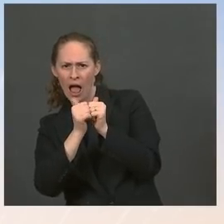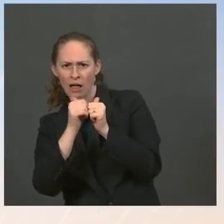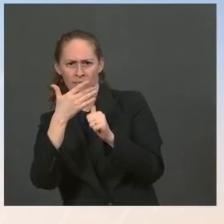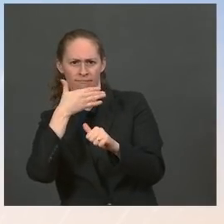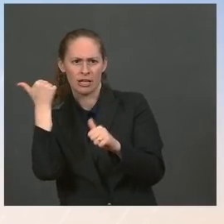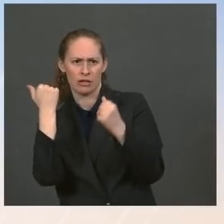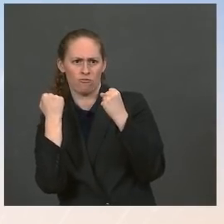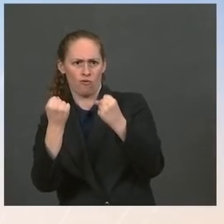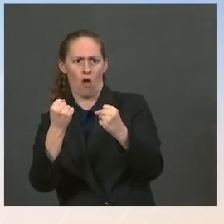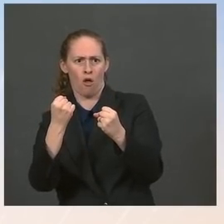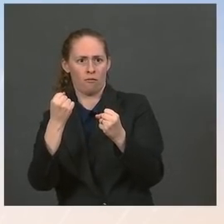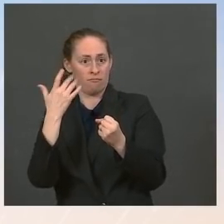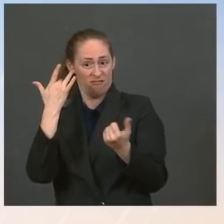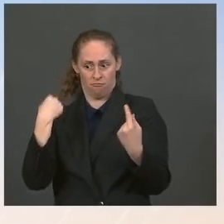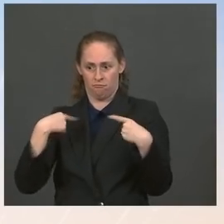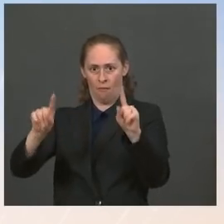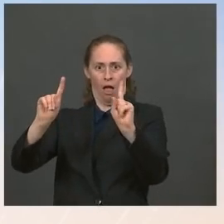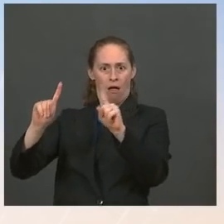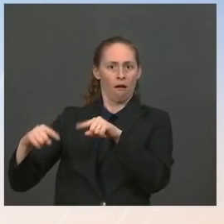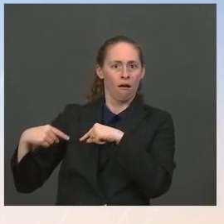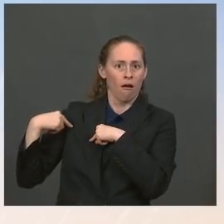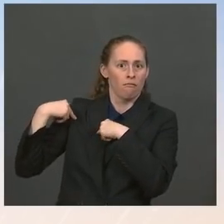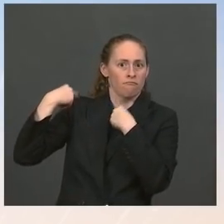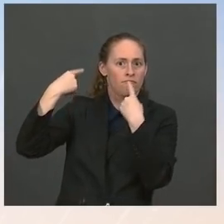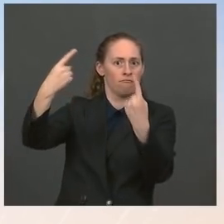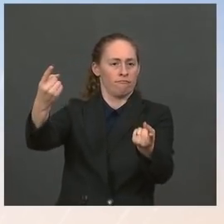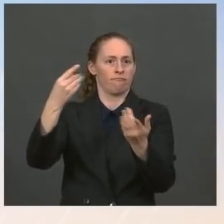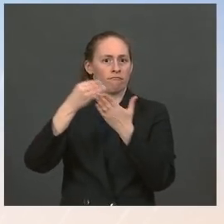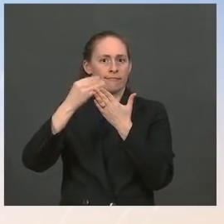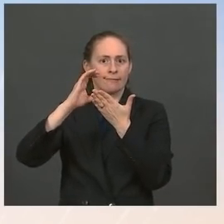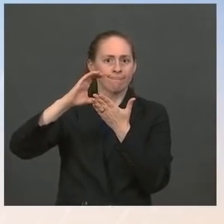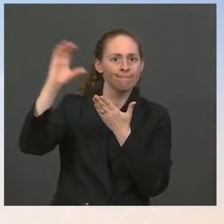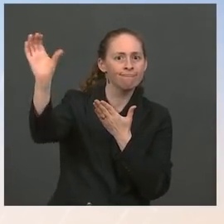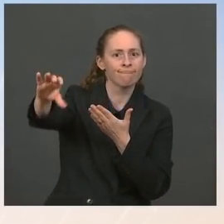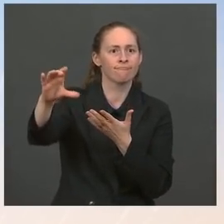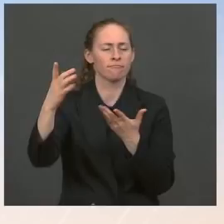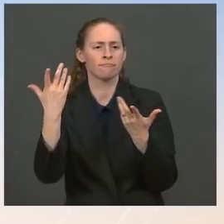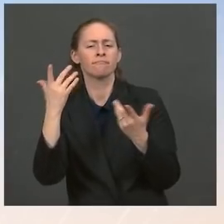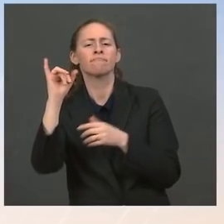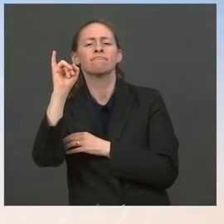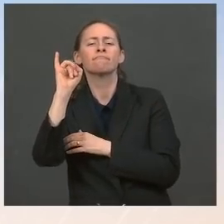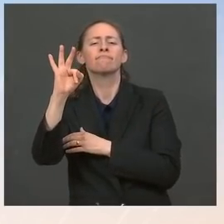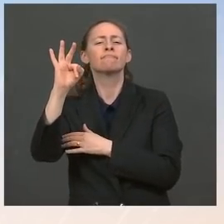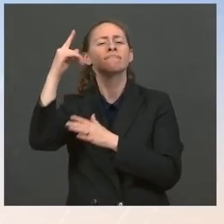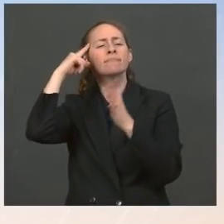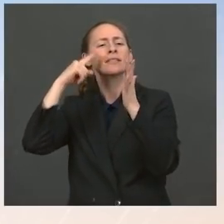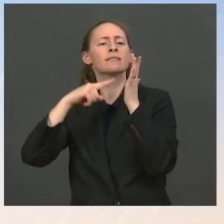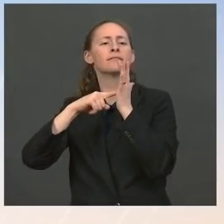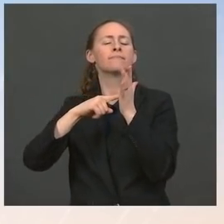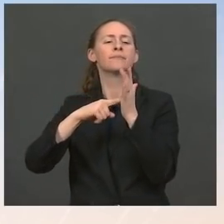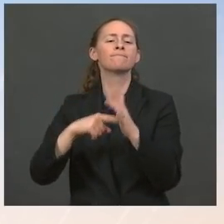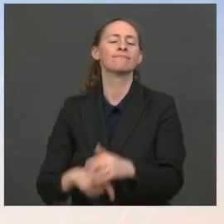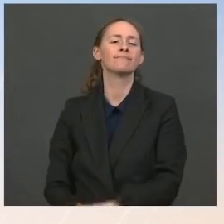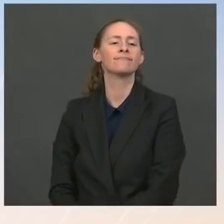Having said that, you know, we're certainly, when there's any discretion involved -- so, especially on the discretionary programs -- we're going to think about what's really going to help solve the problem.